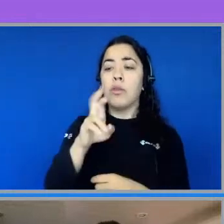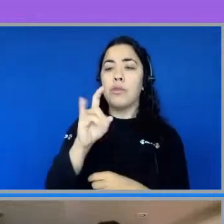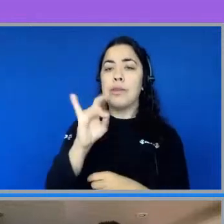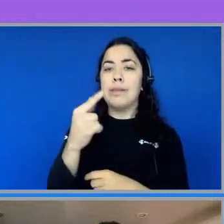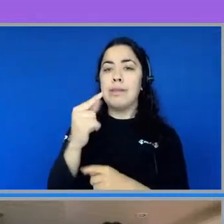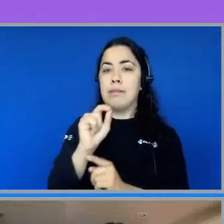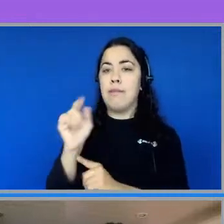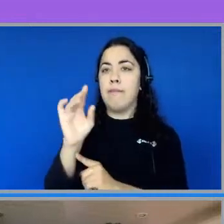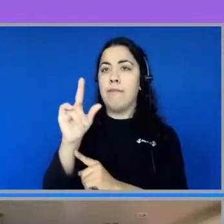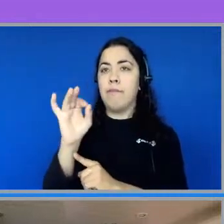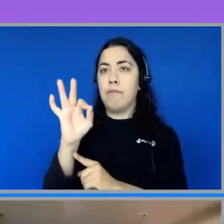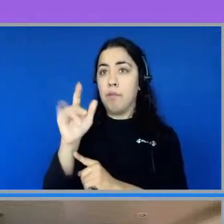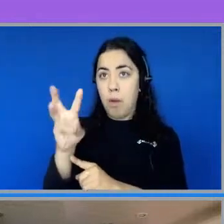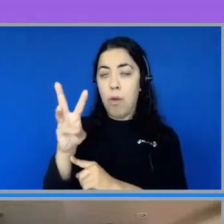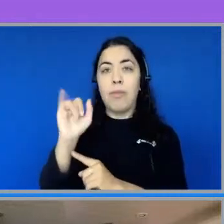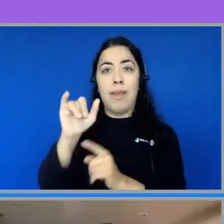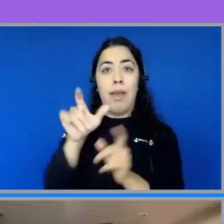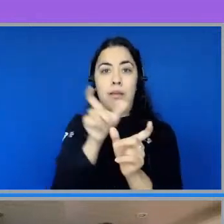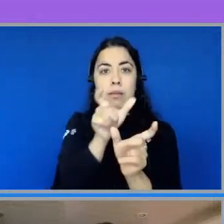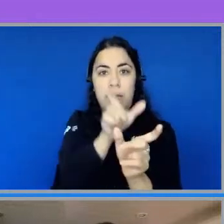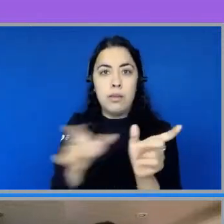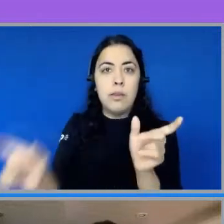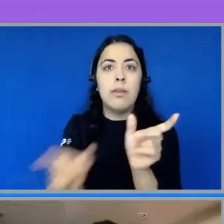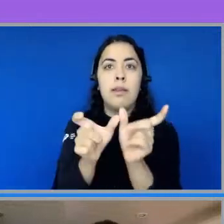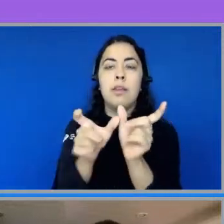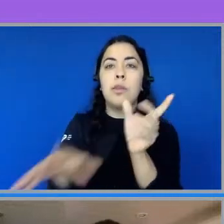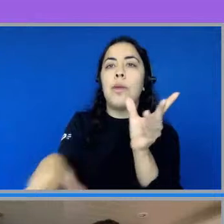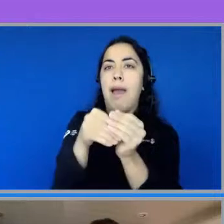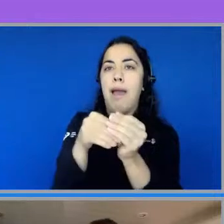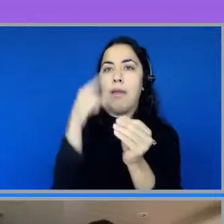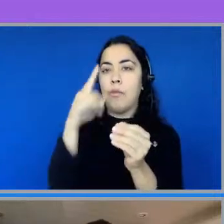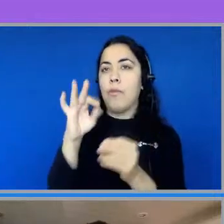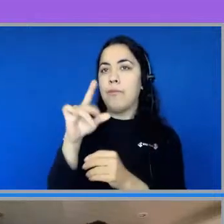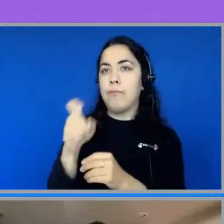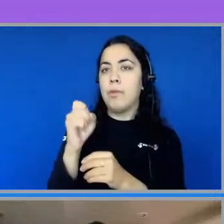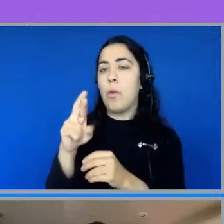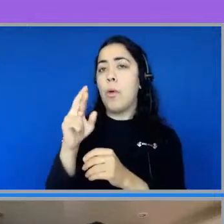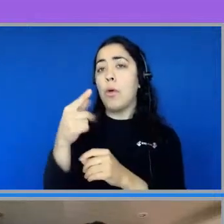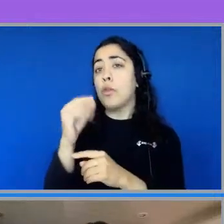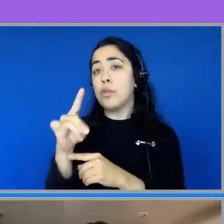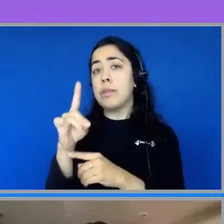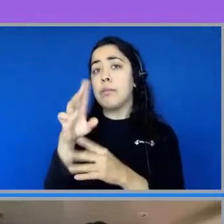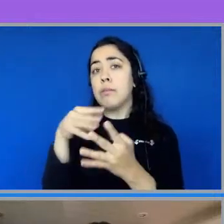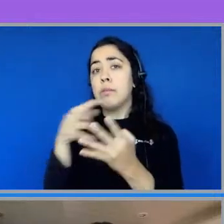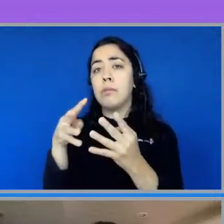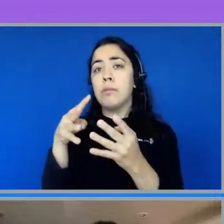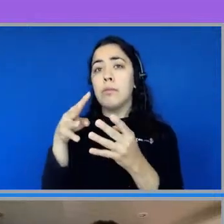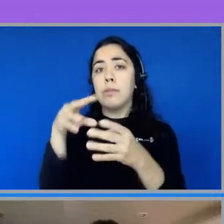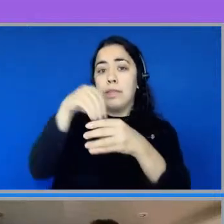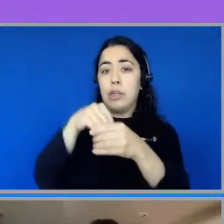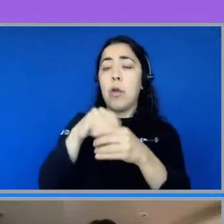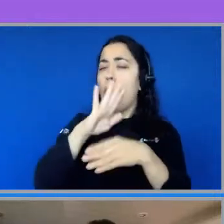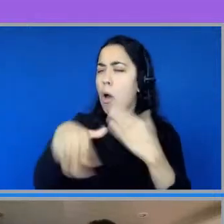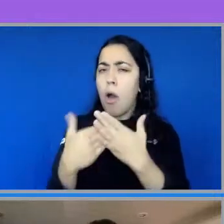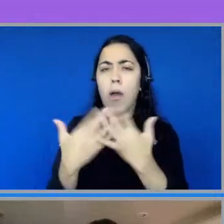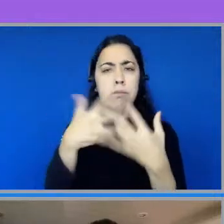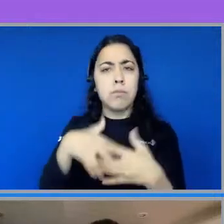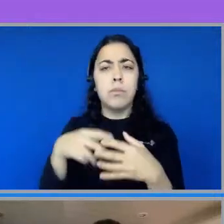It's added to the element that is the flex or grid container. And all of these examples will